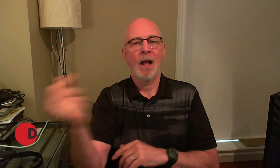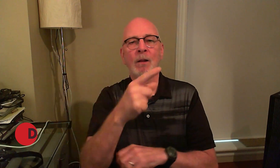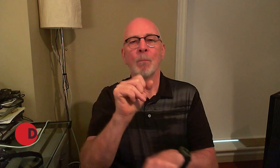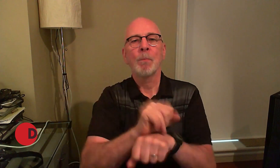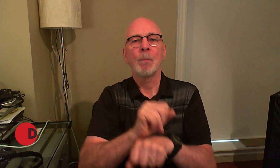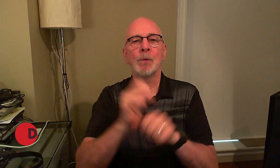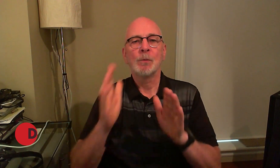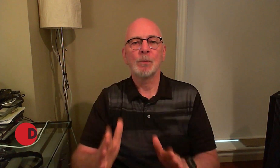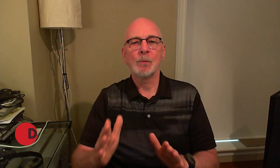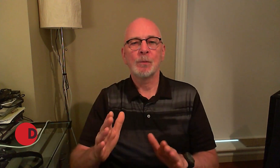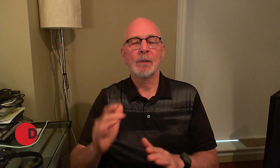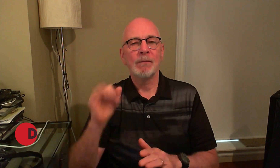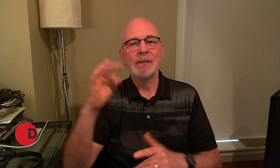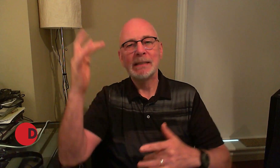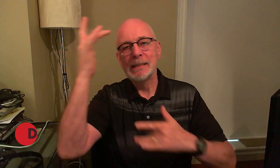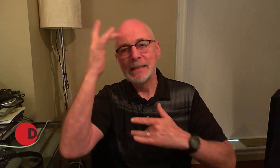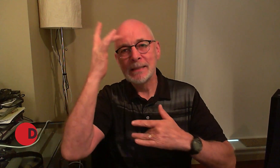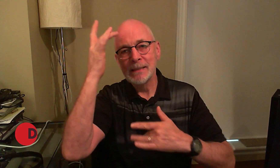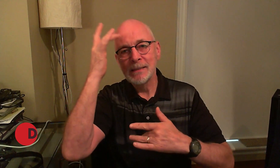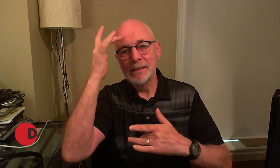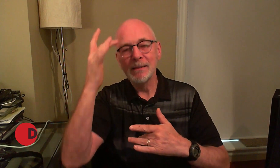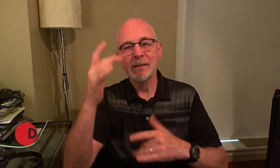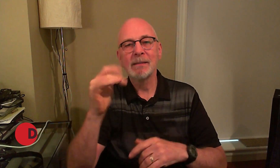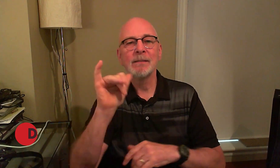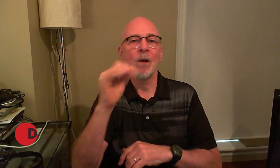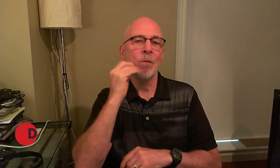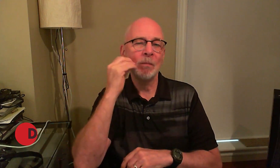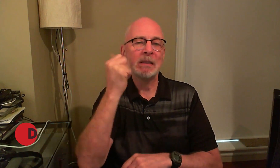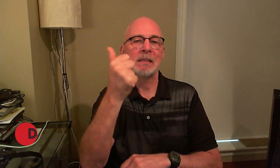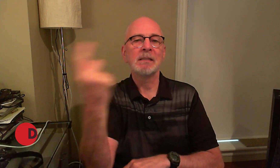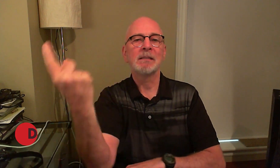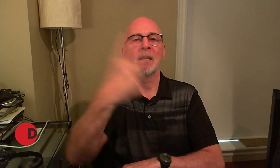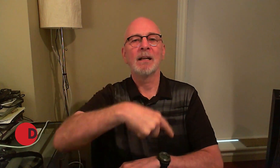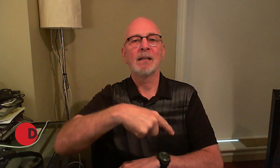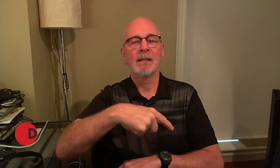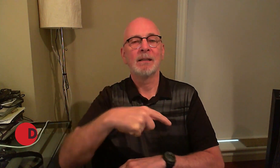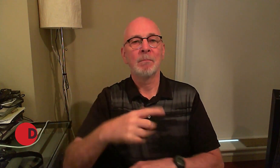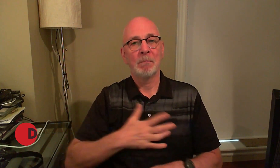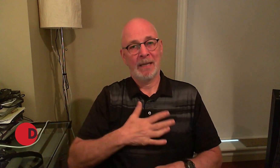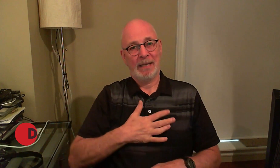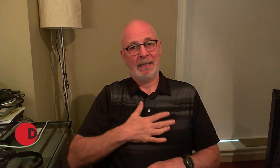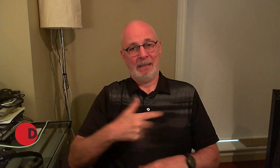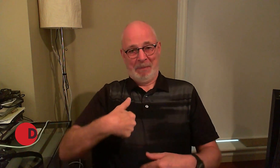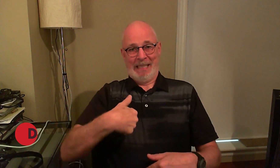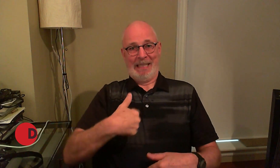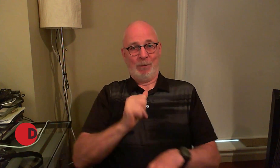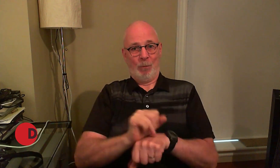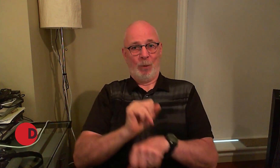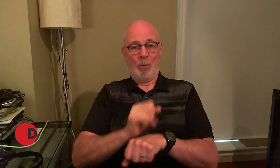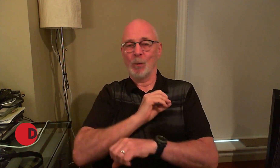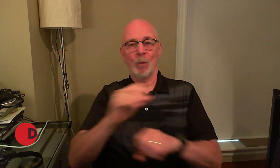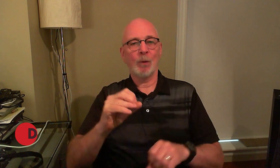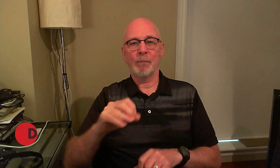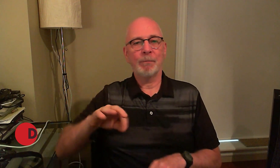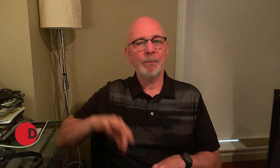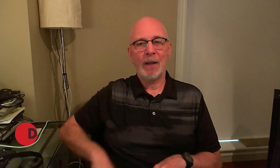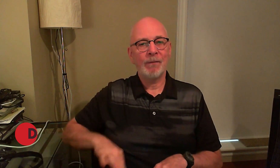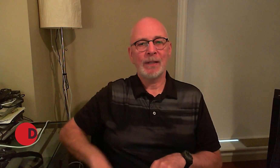the next five years: new money for all employees if they get sick and have to